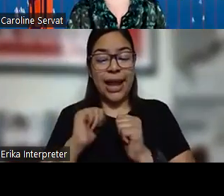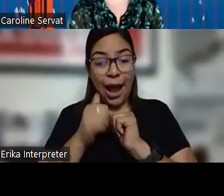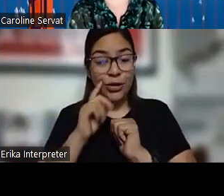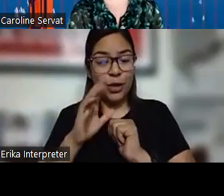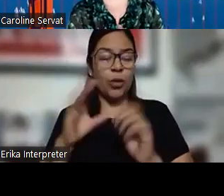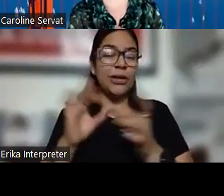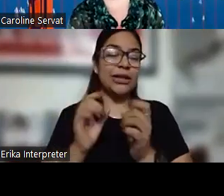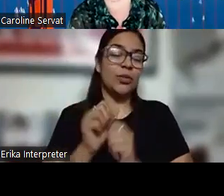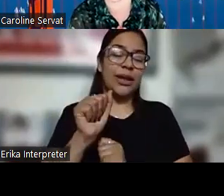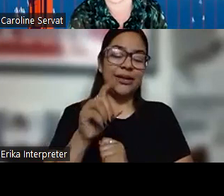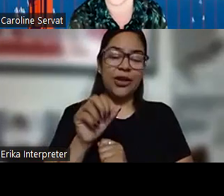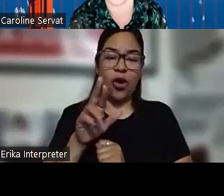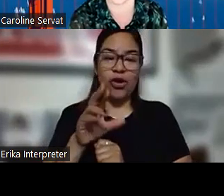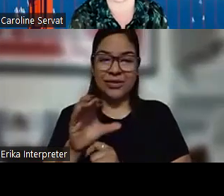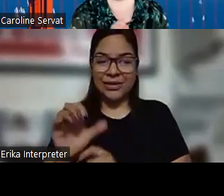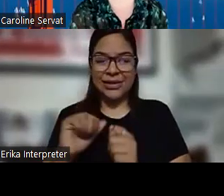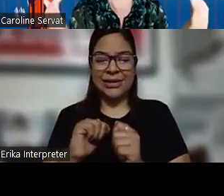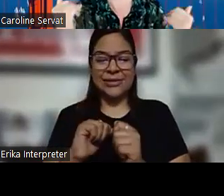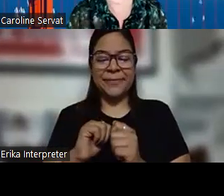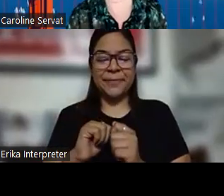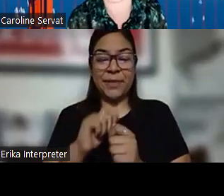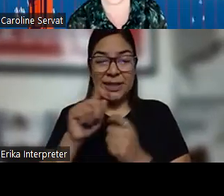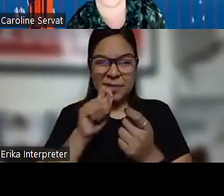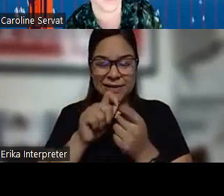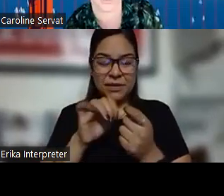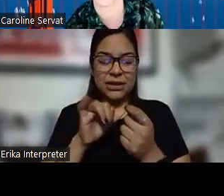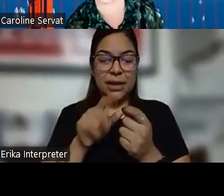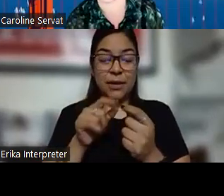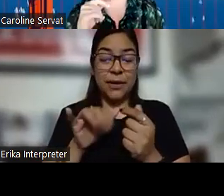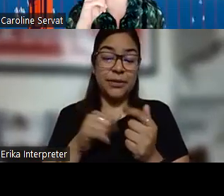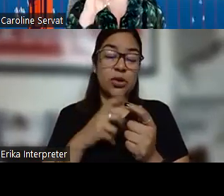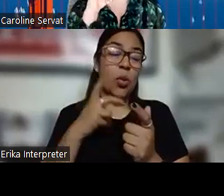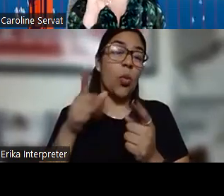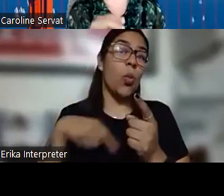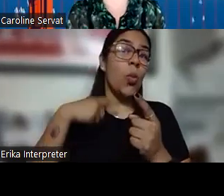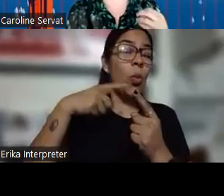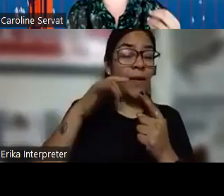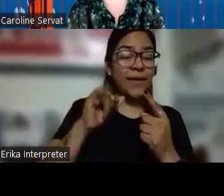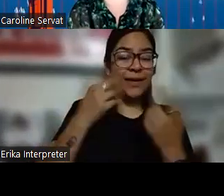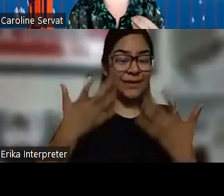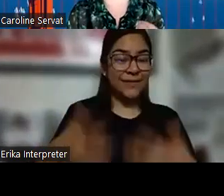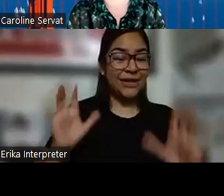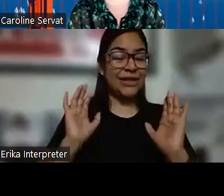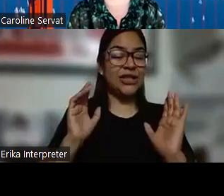solution um and then once those uh are achieved be focusing on kind of developing that common